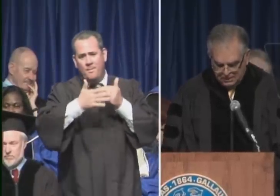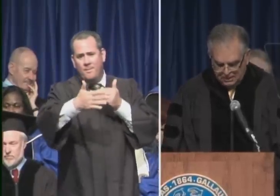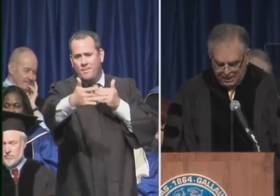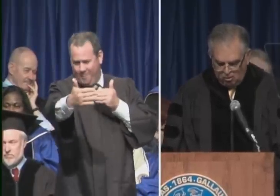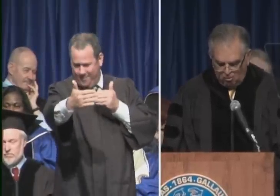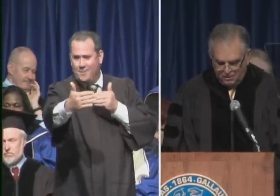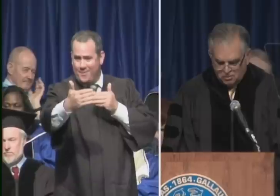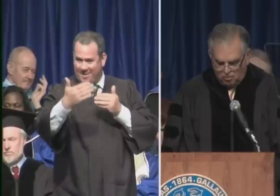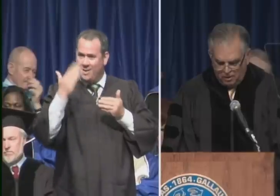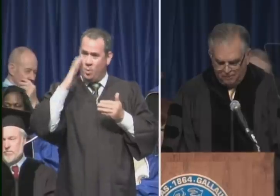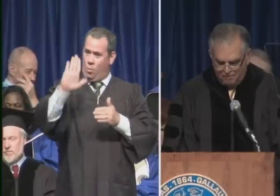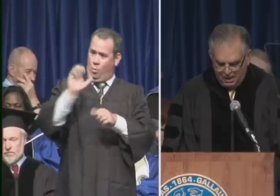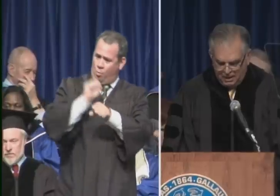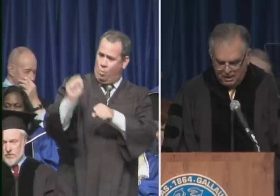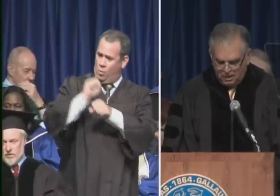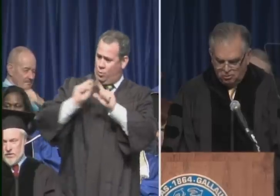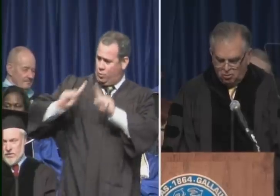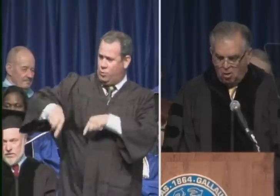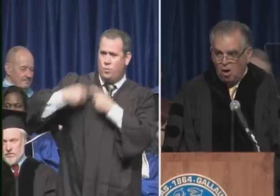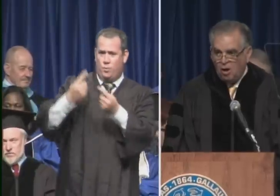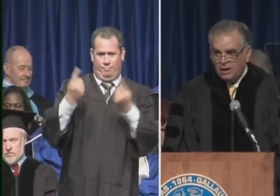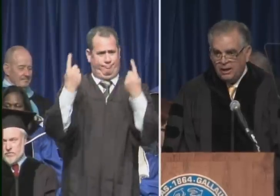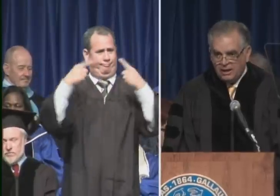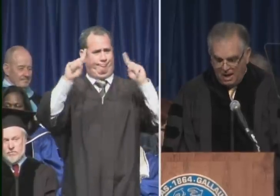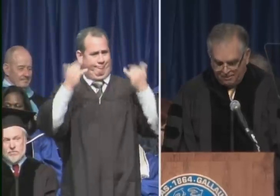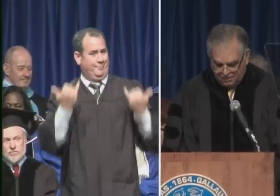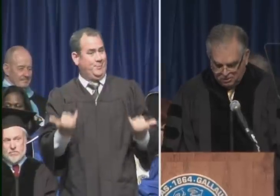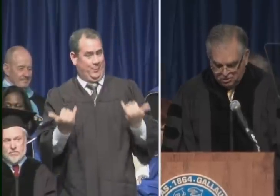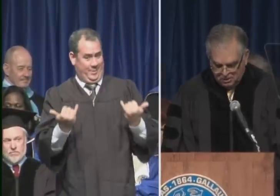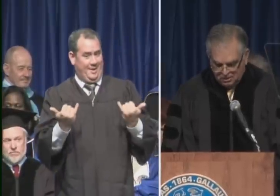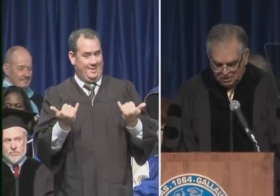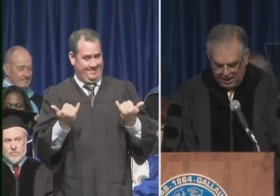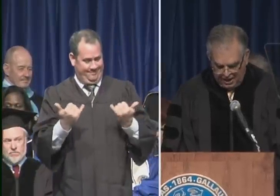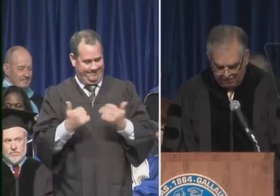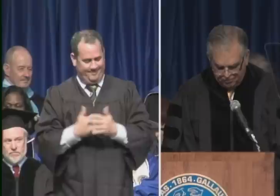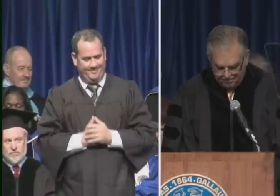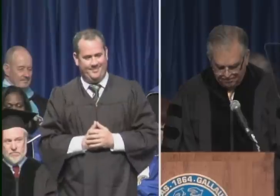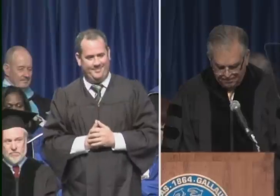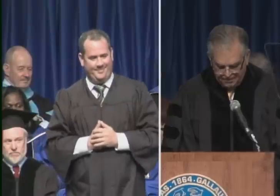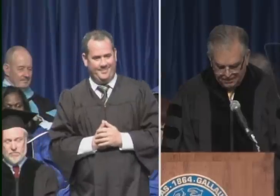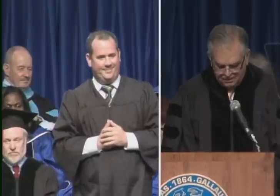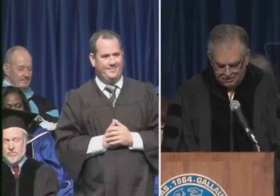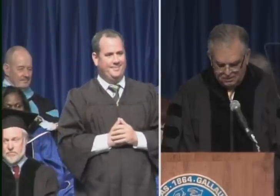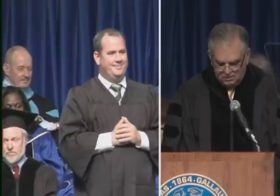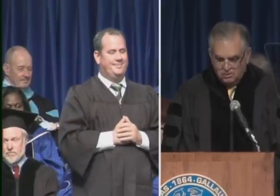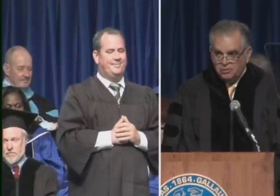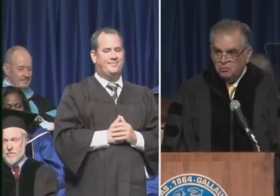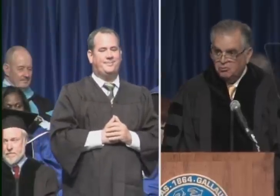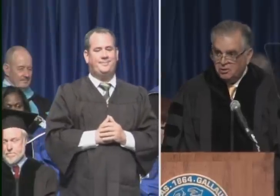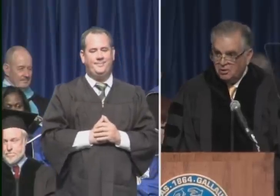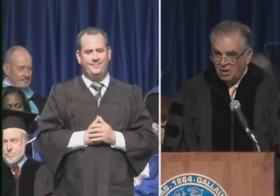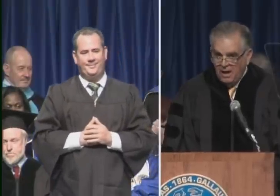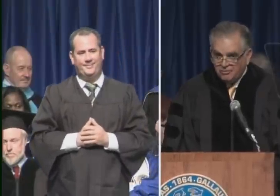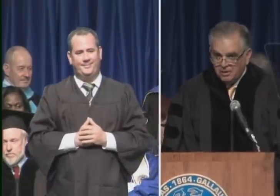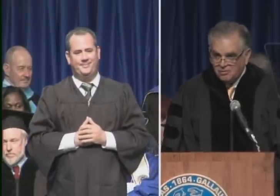I hope it is one of many in your long and accomplished lives. You took your last exams.